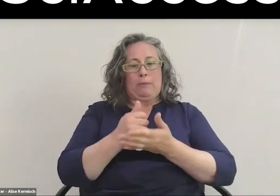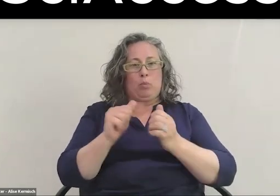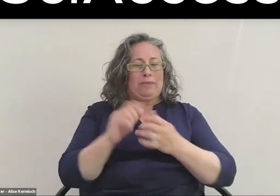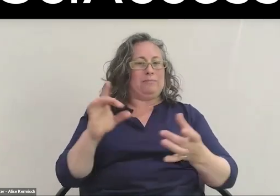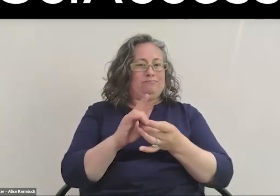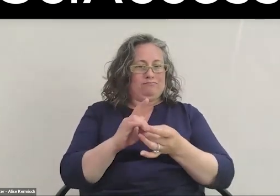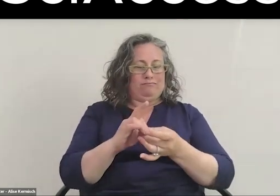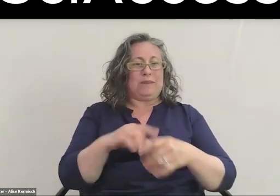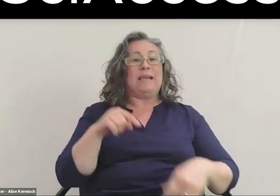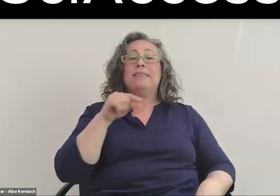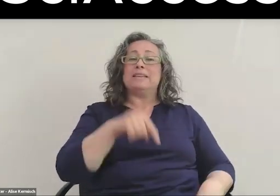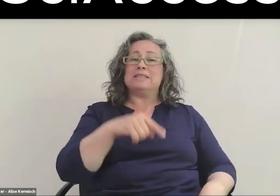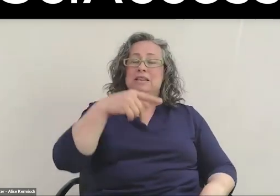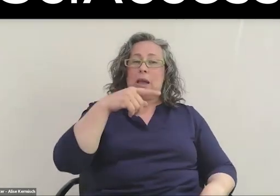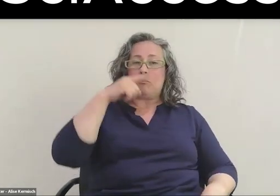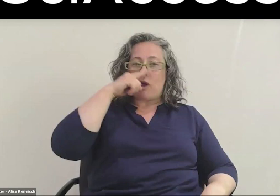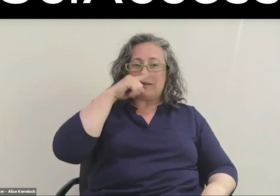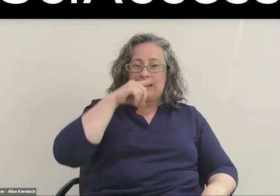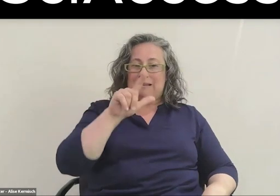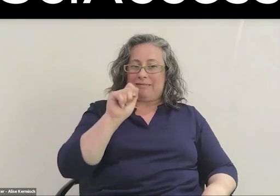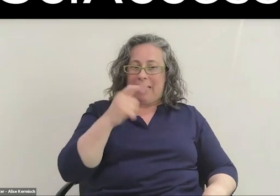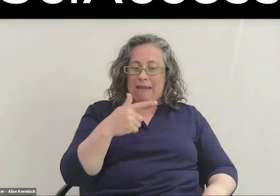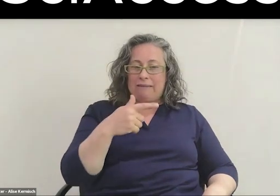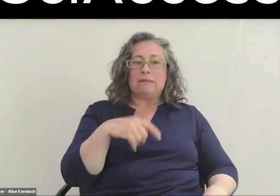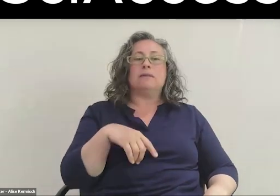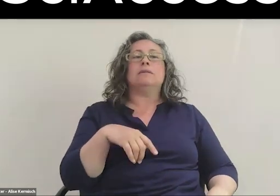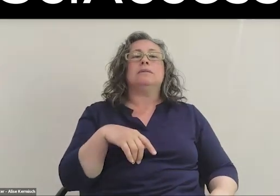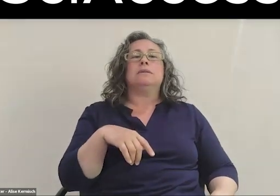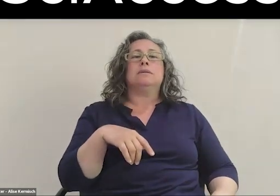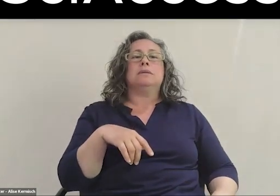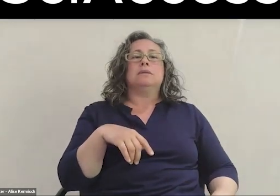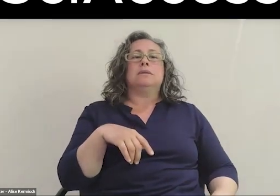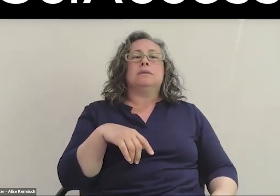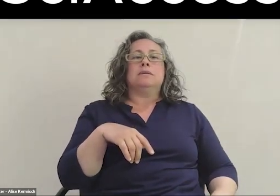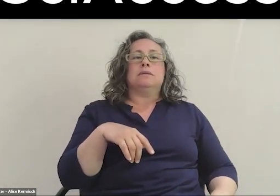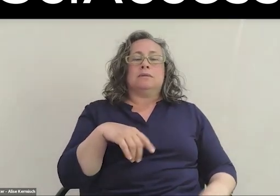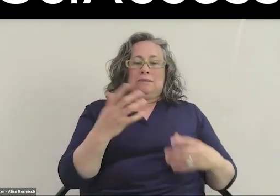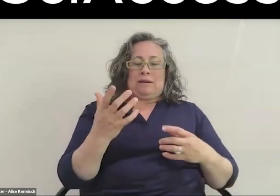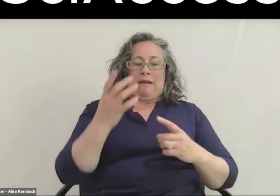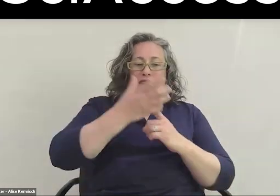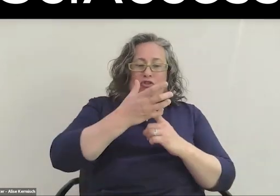This is a prosthetic leg covering for Mary.